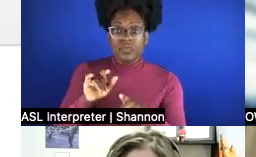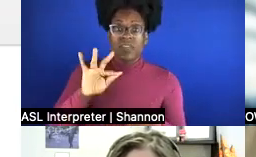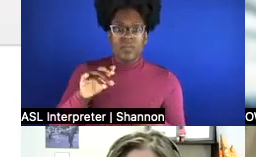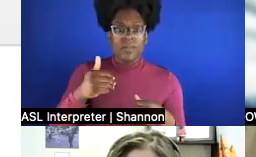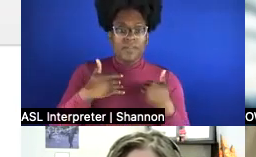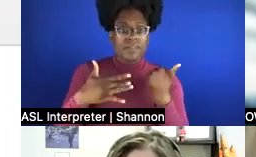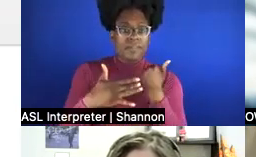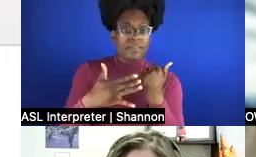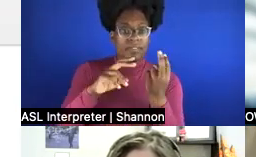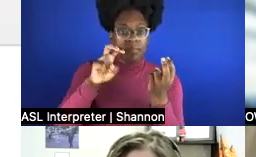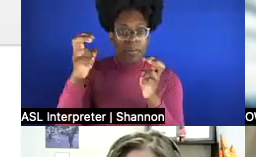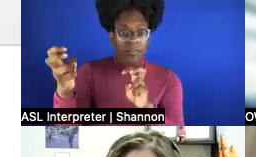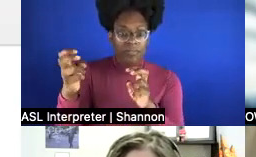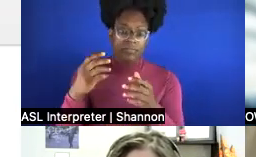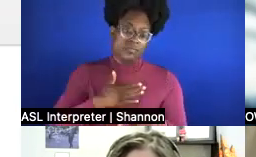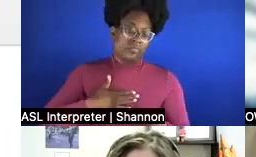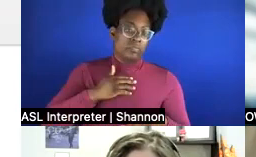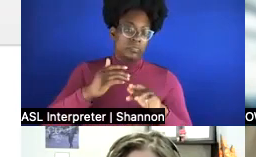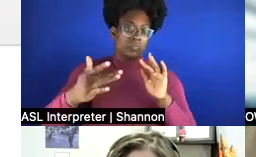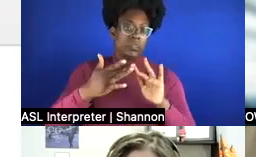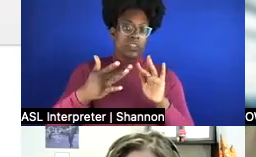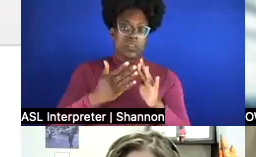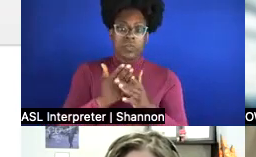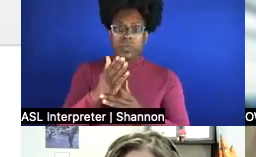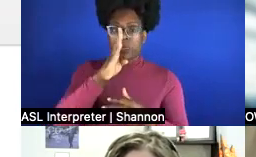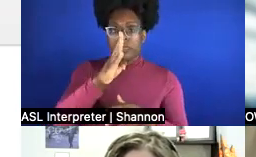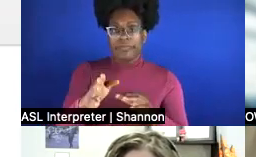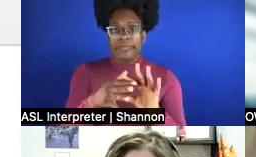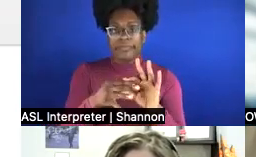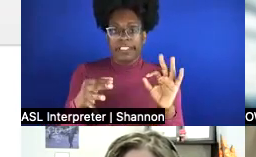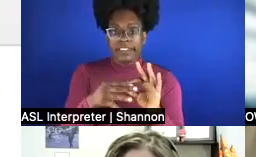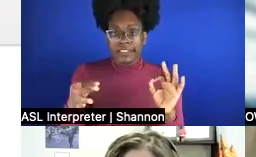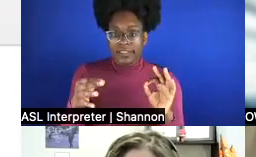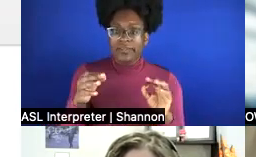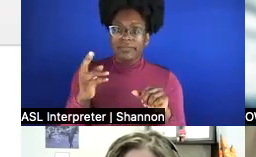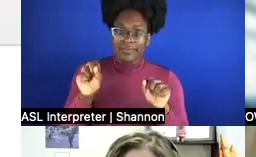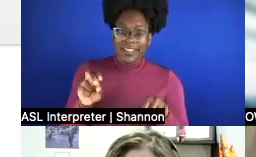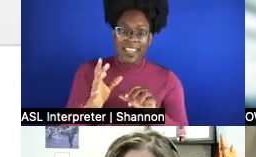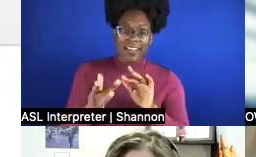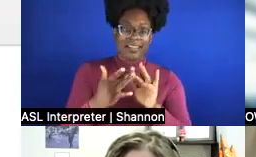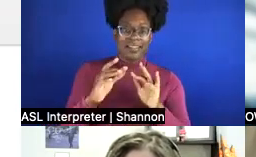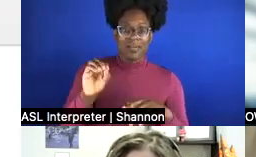send an email. For those of you who are maybe joining us a little bit late, I apologize.